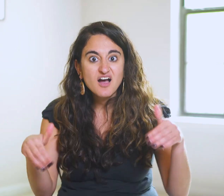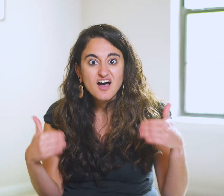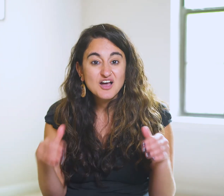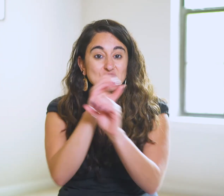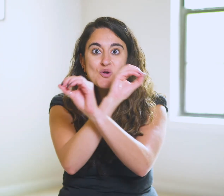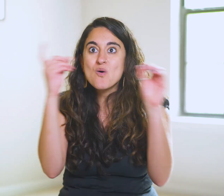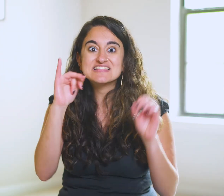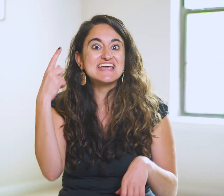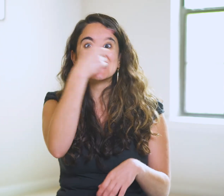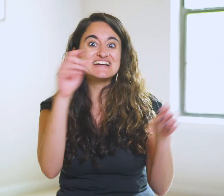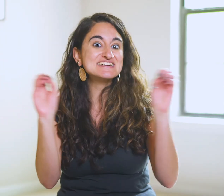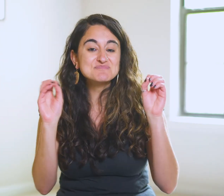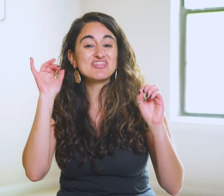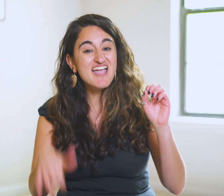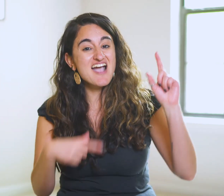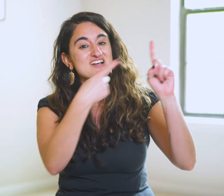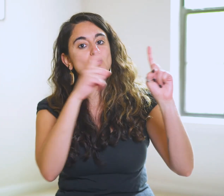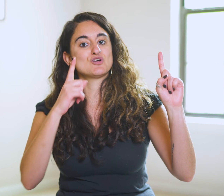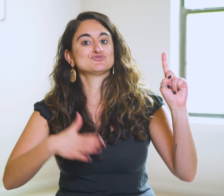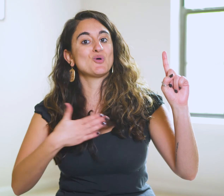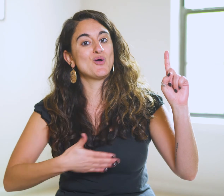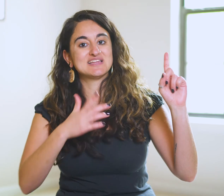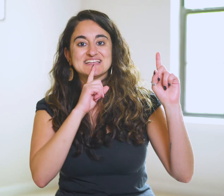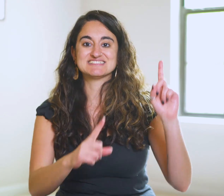No one is like Him! He is where the joy is!